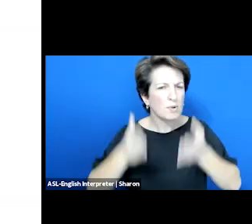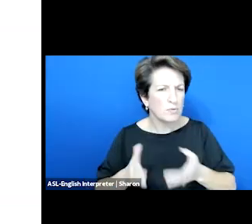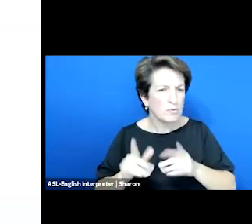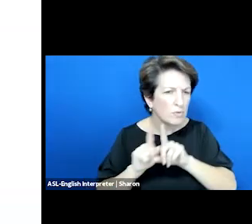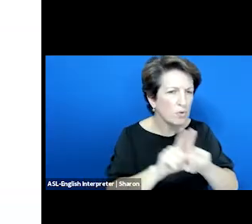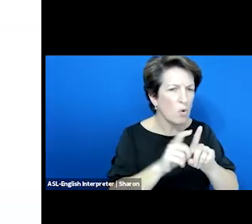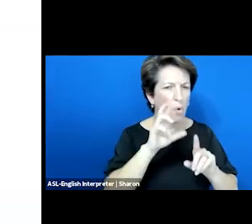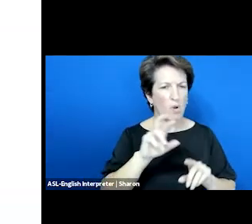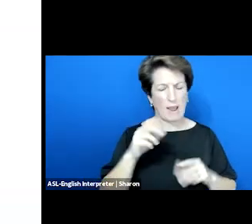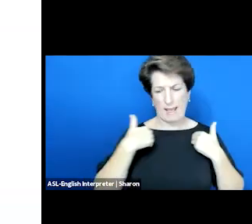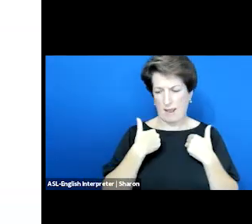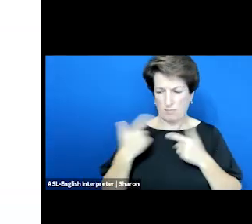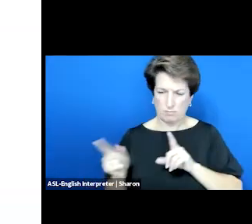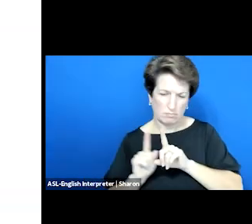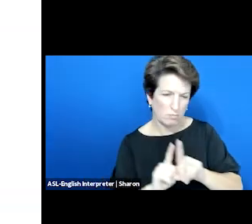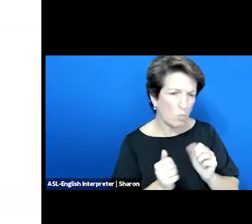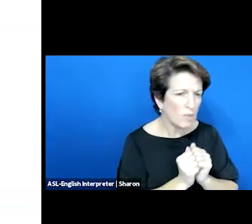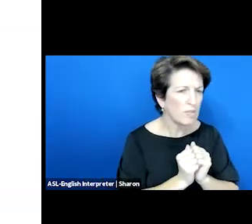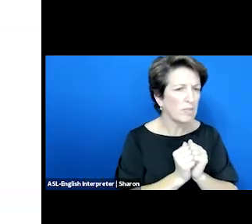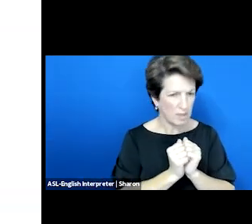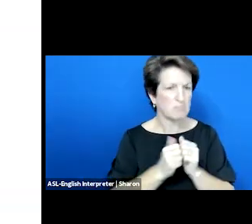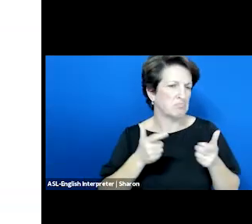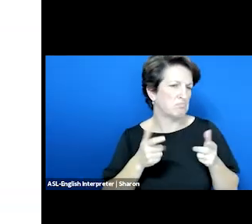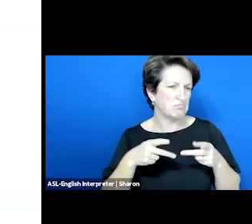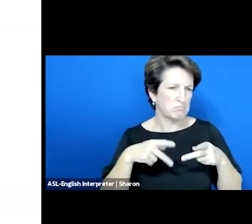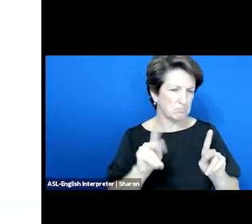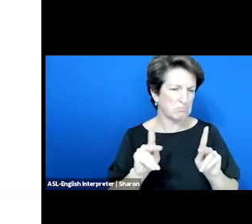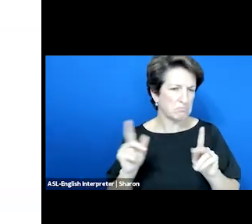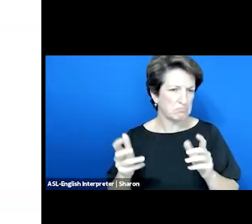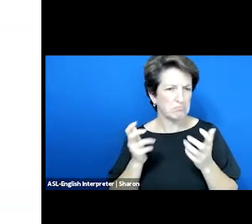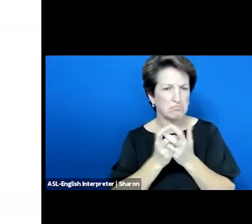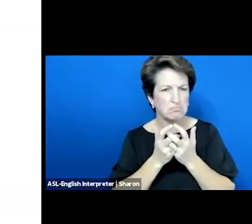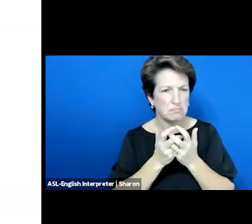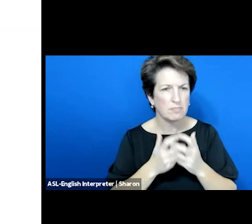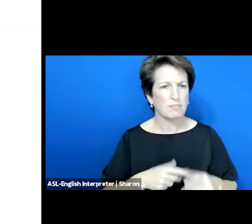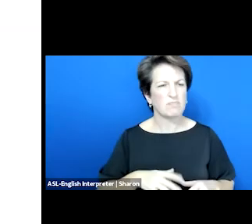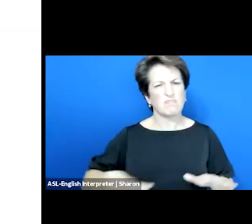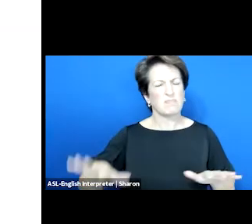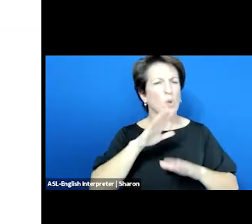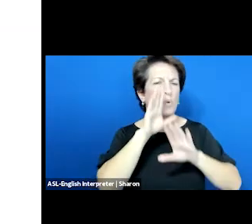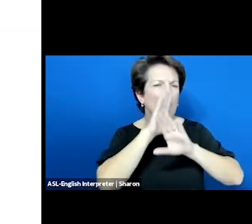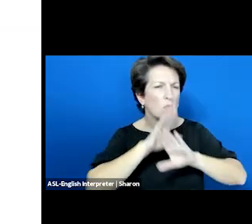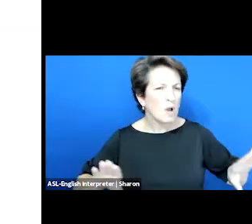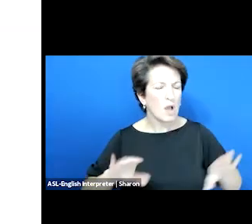So ways to get vaccinated is our next slide. There is a mass immunization clinics, which do offer accommodations as well.